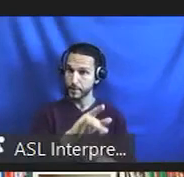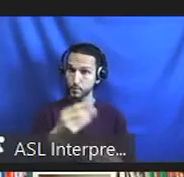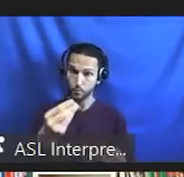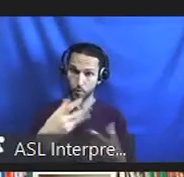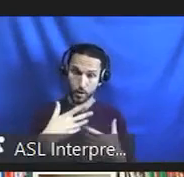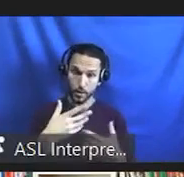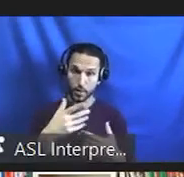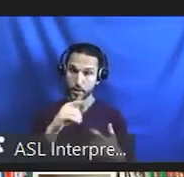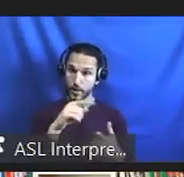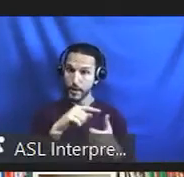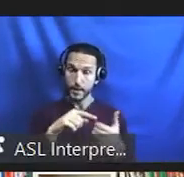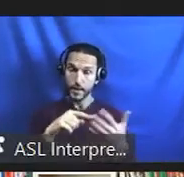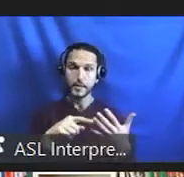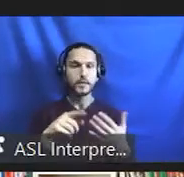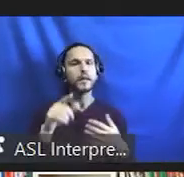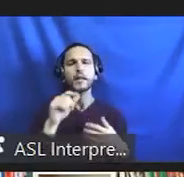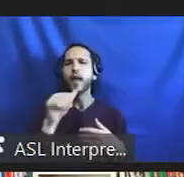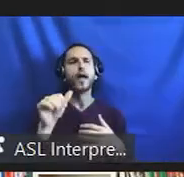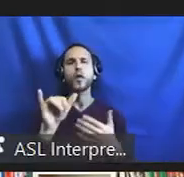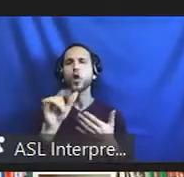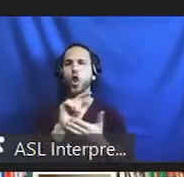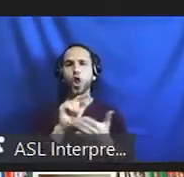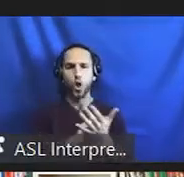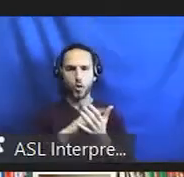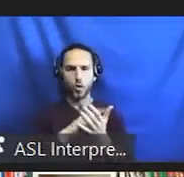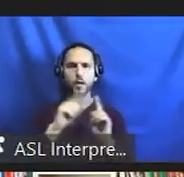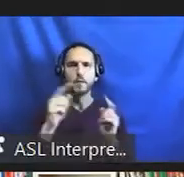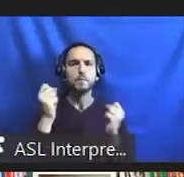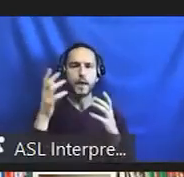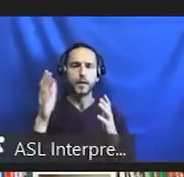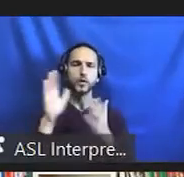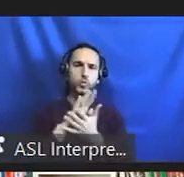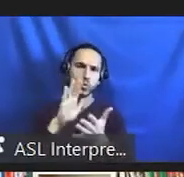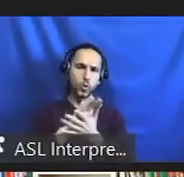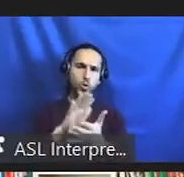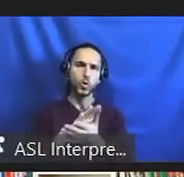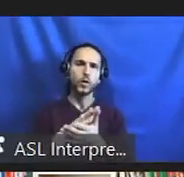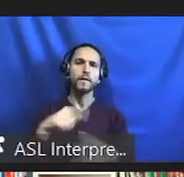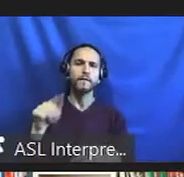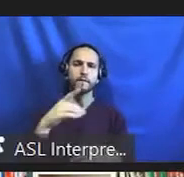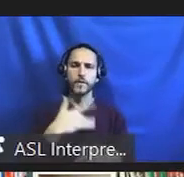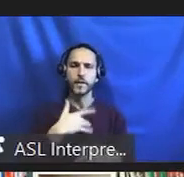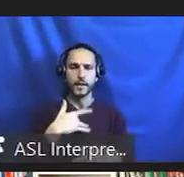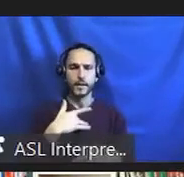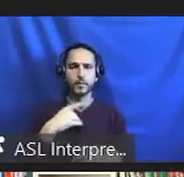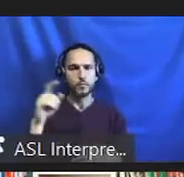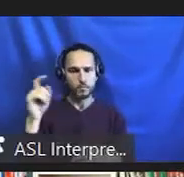That's not the law. Although many schools and many employers believe that they have to do that, you don't.